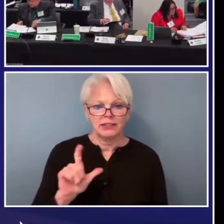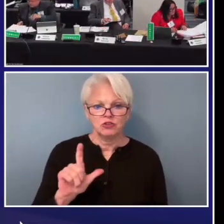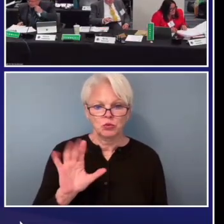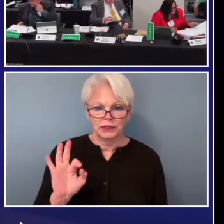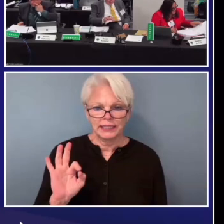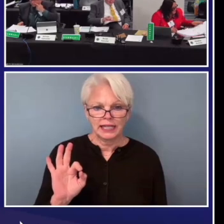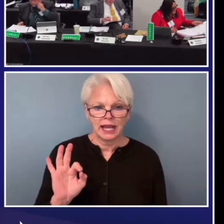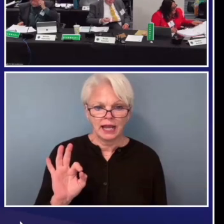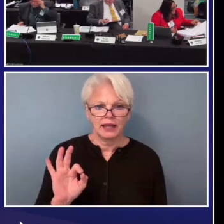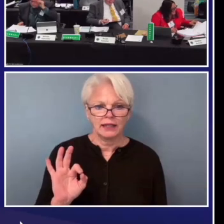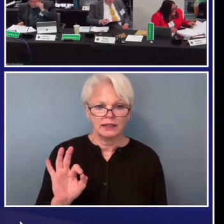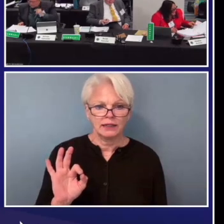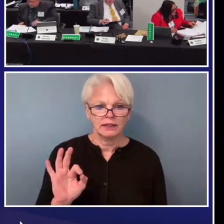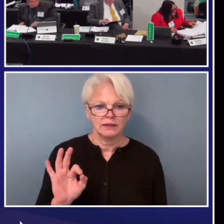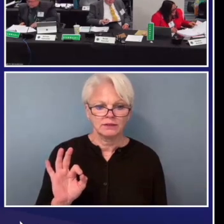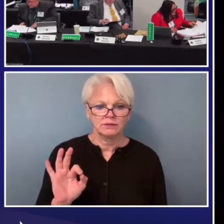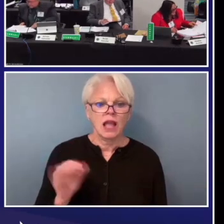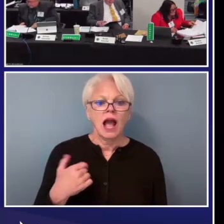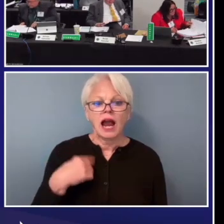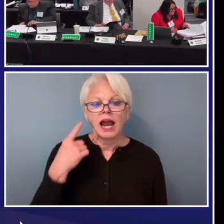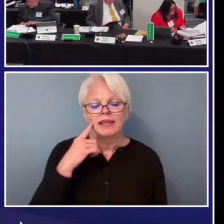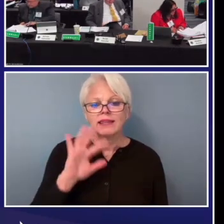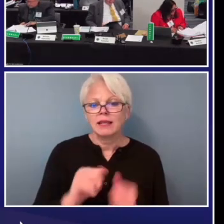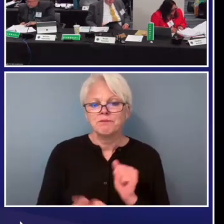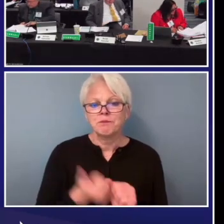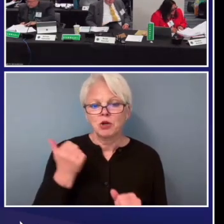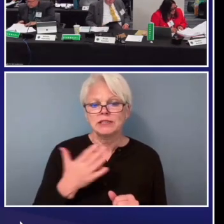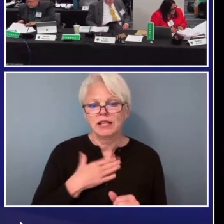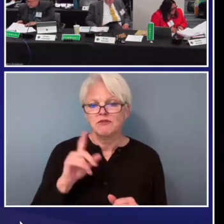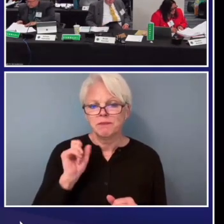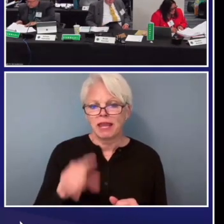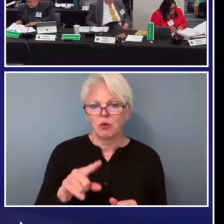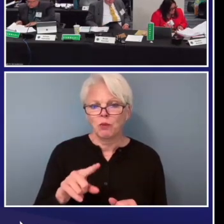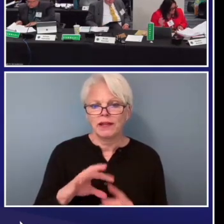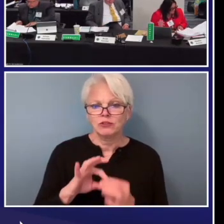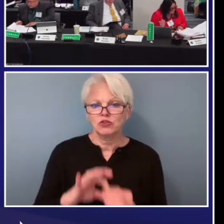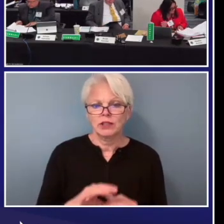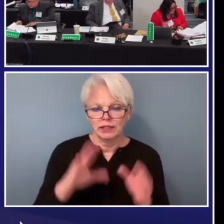And I, I think most of my question focuses somewhere along the